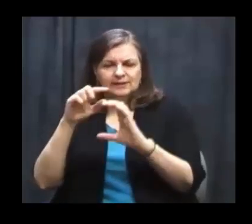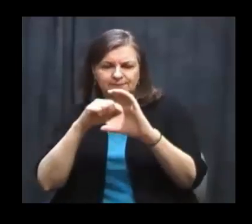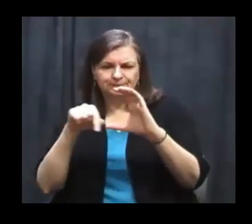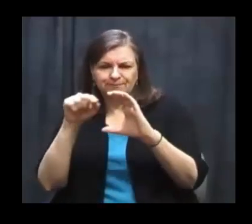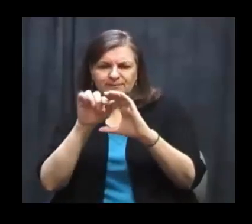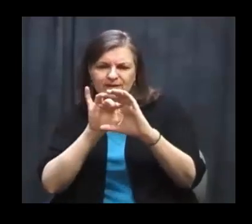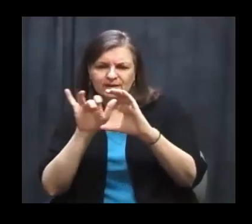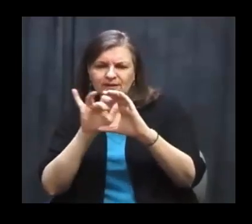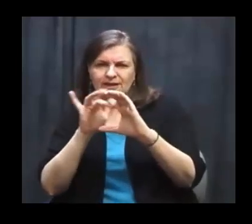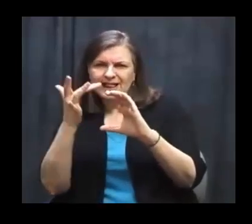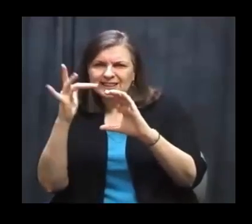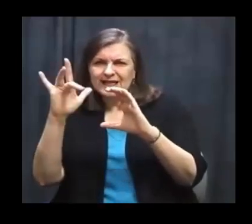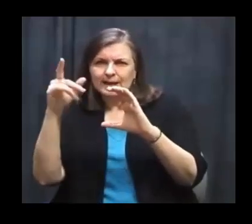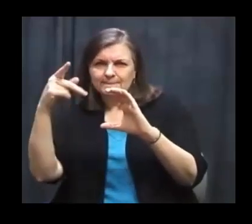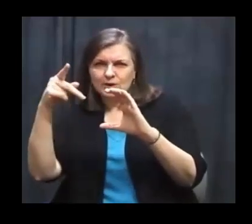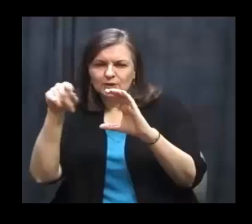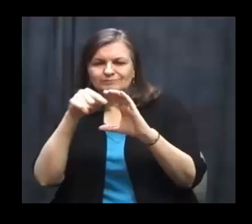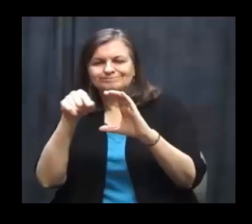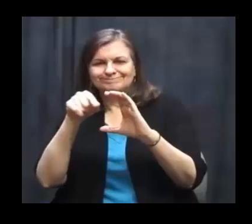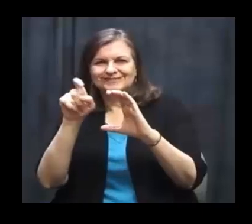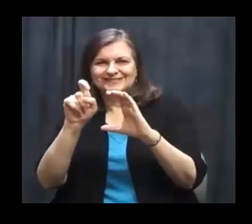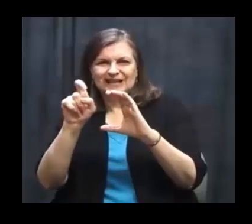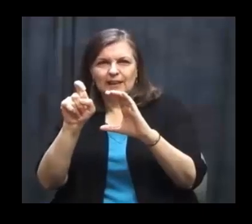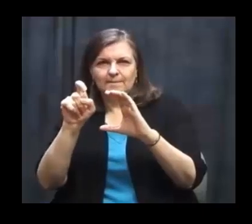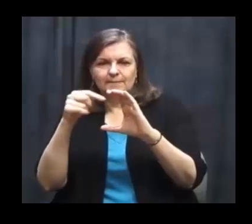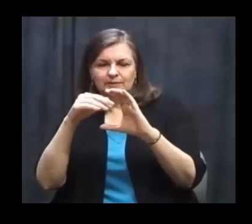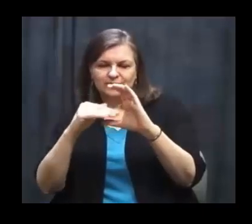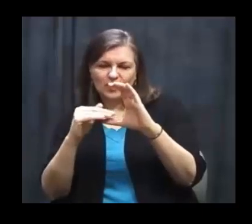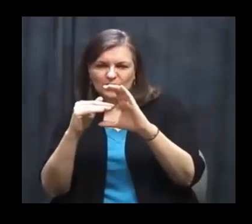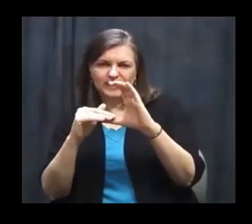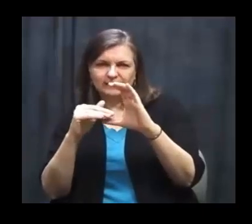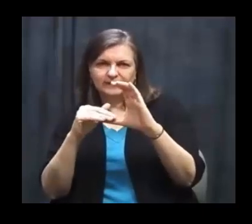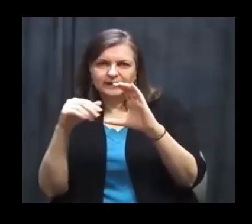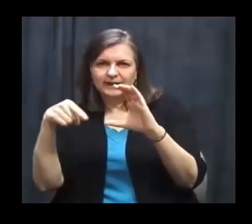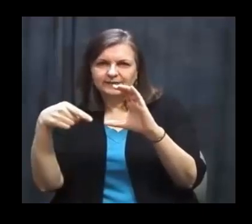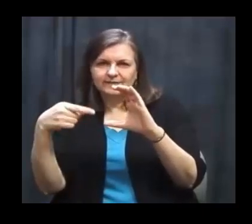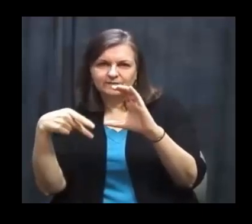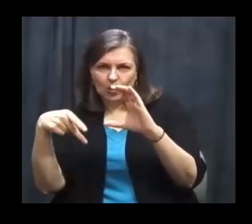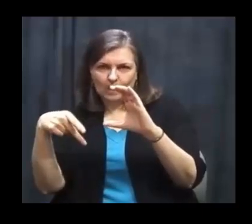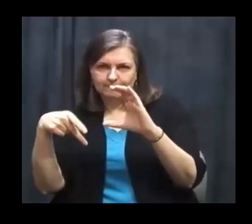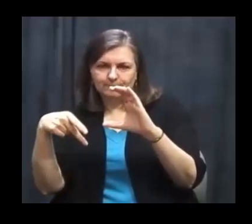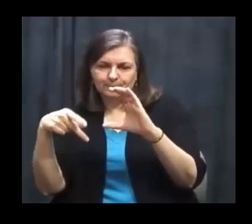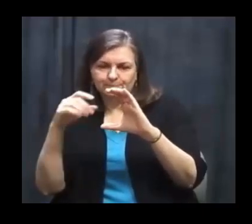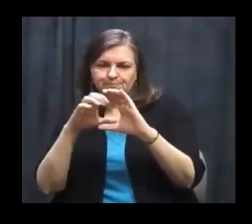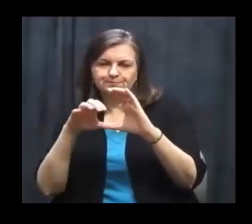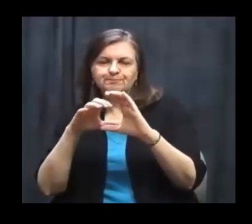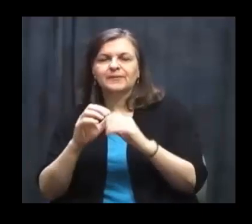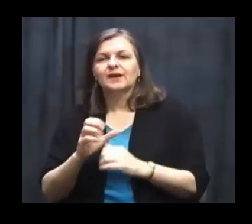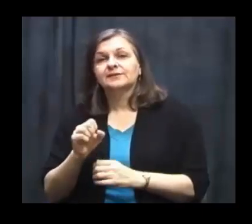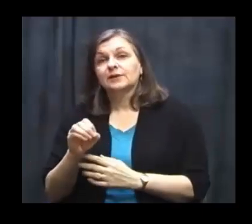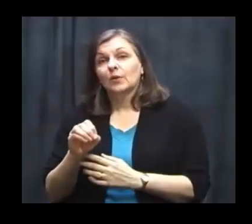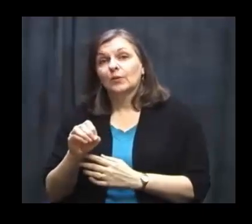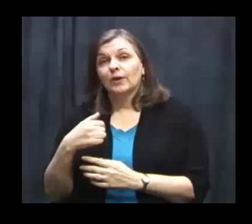the lighter purple on the top is xylem and the lower portion (dark purple) on the bottom as the phloem